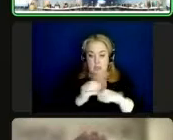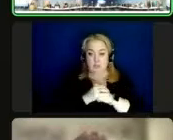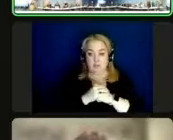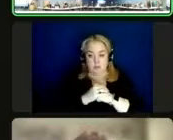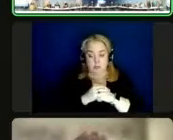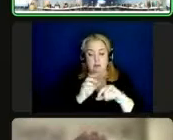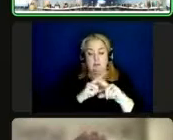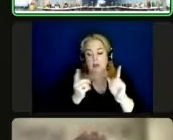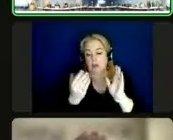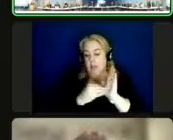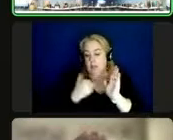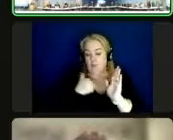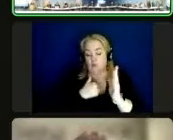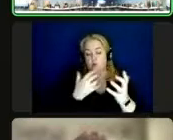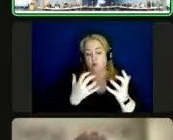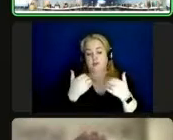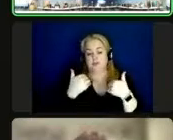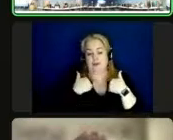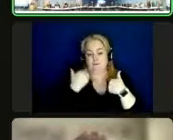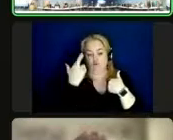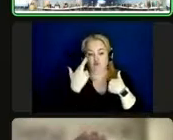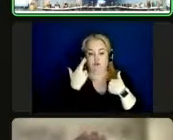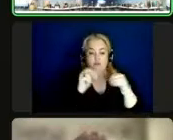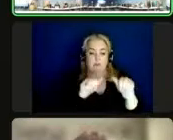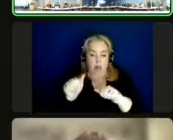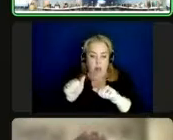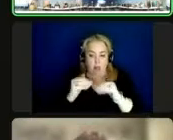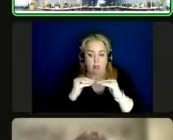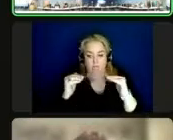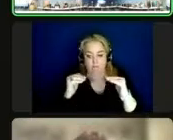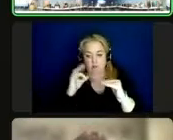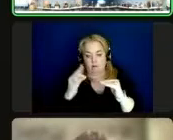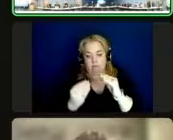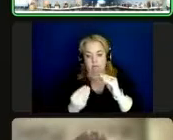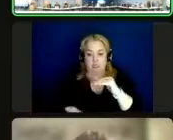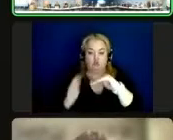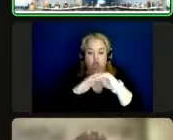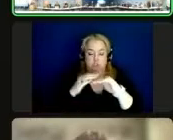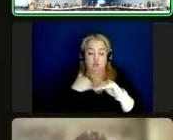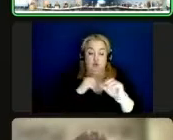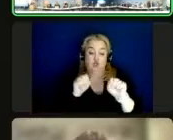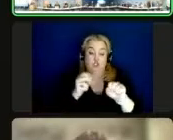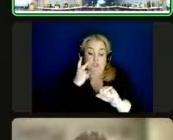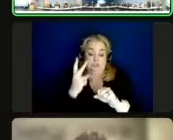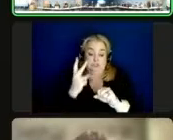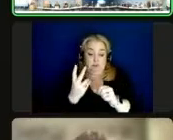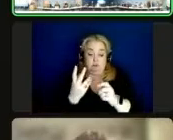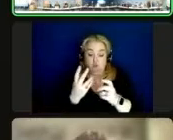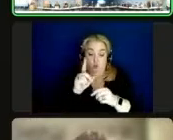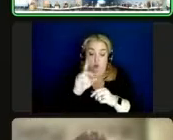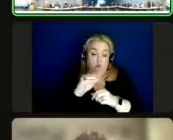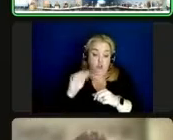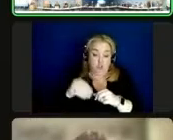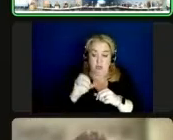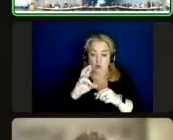HERE IS VERY CONSERVATIVE COULD